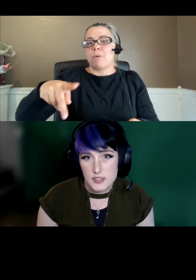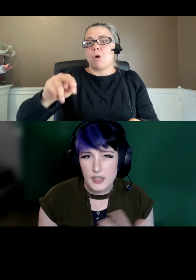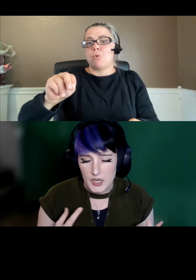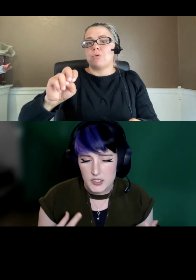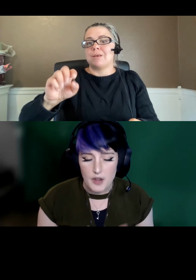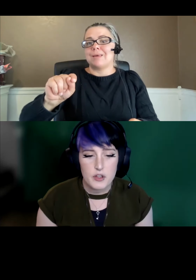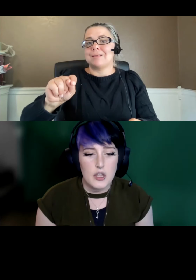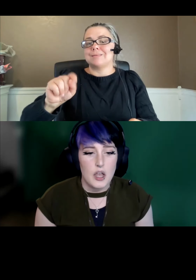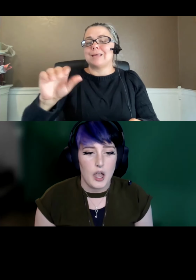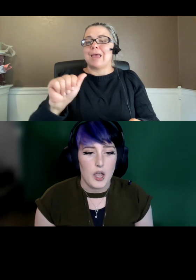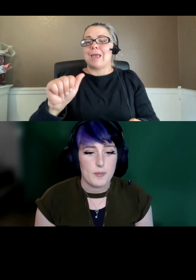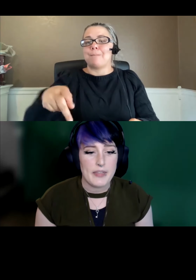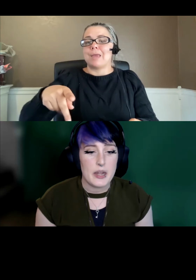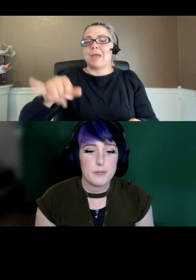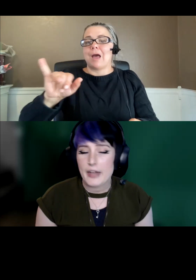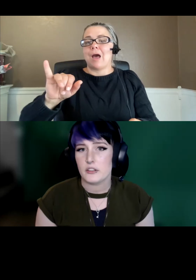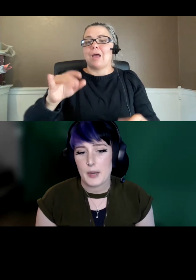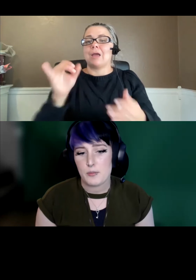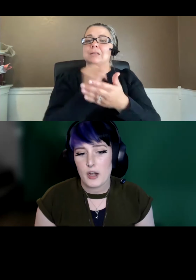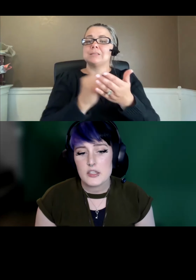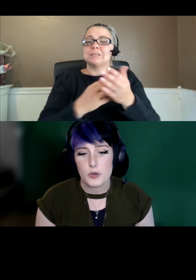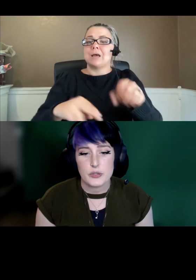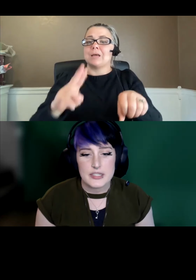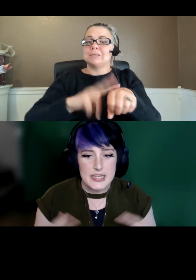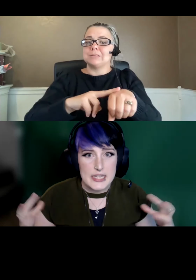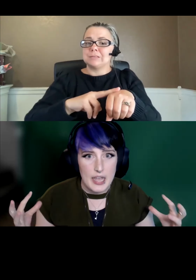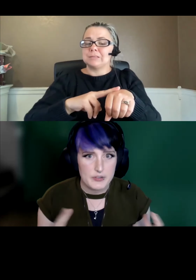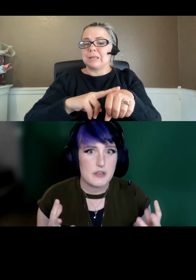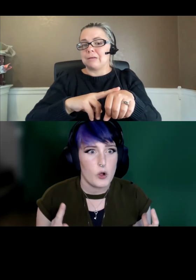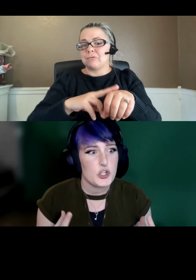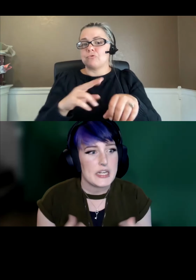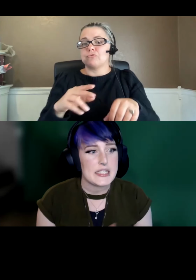fonts, that kind of stuff. And then pattern libraries where you can see everything functioning